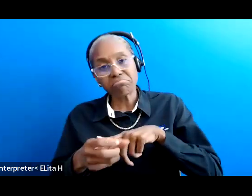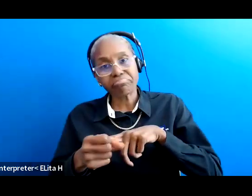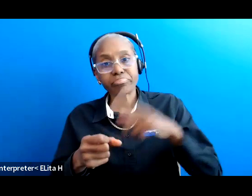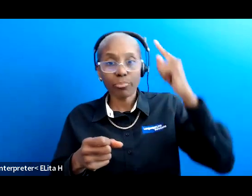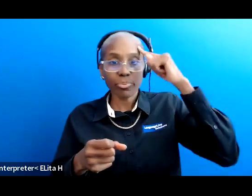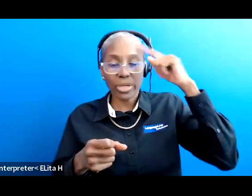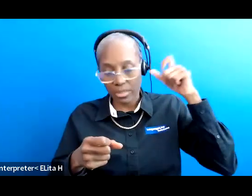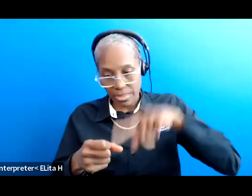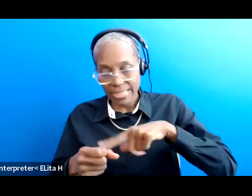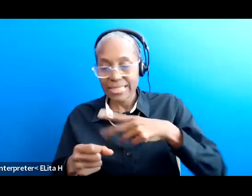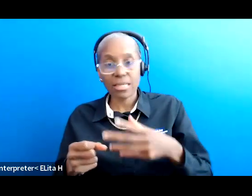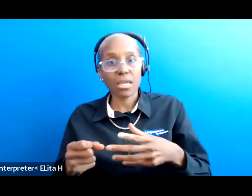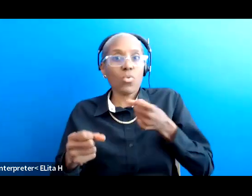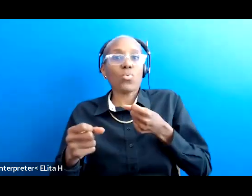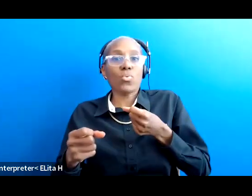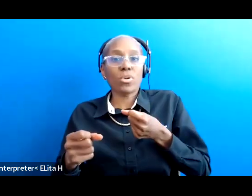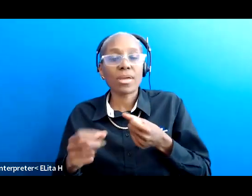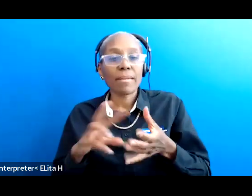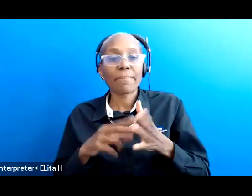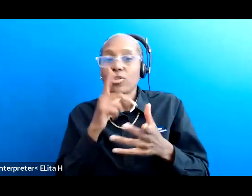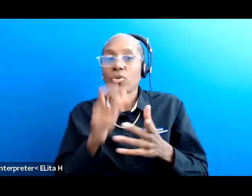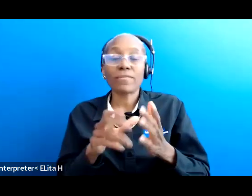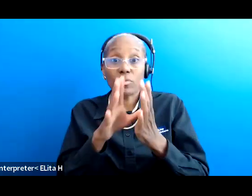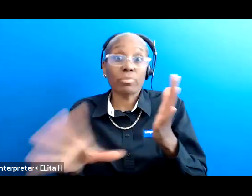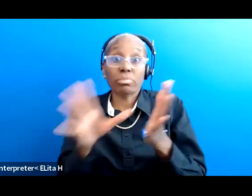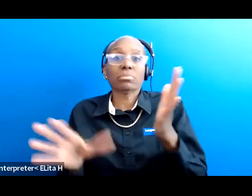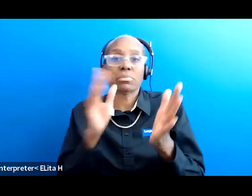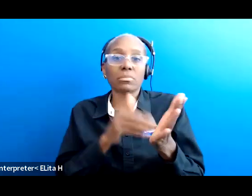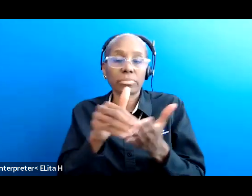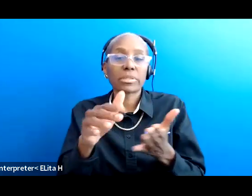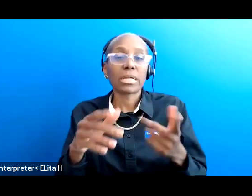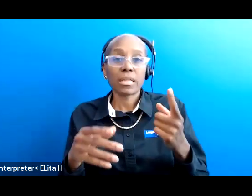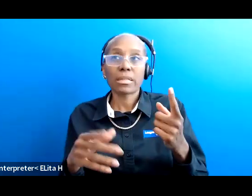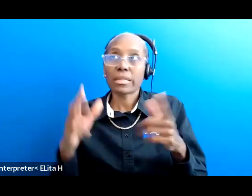That's how we keep from having bowel movements in the middle of a meeting